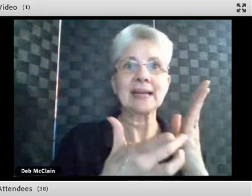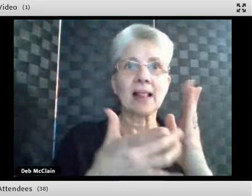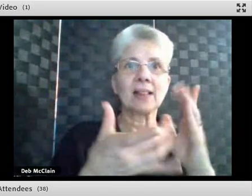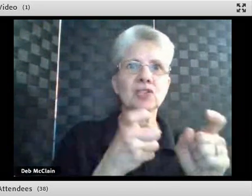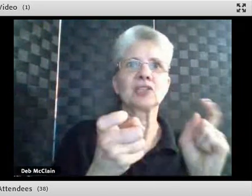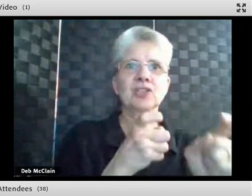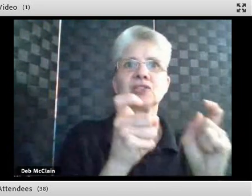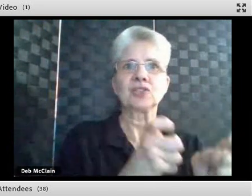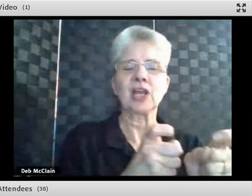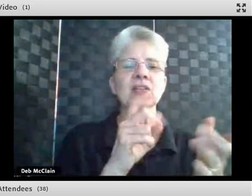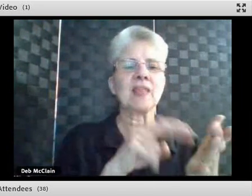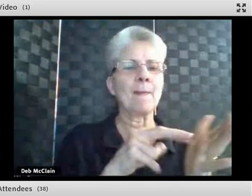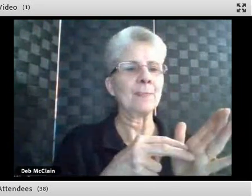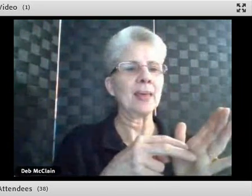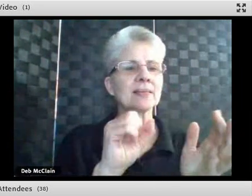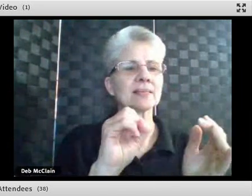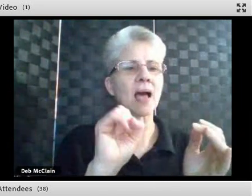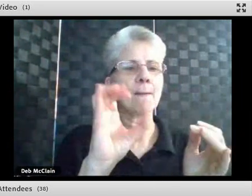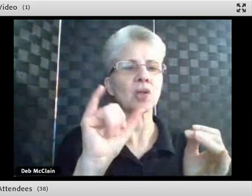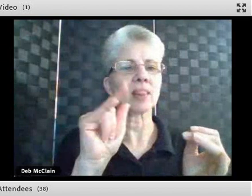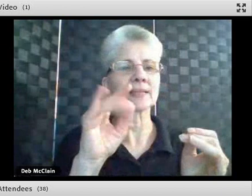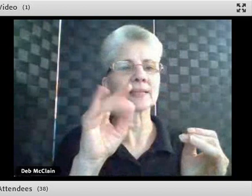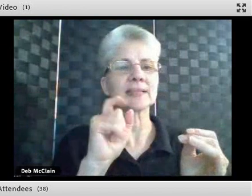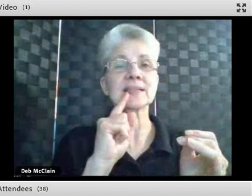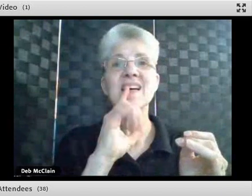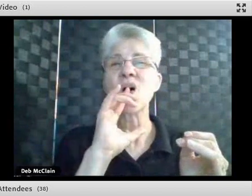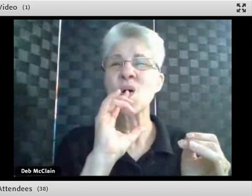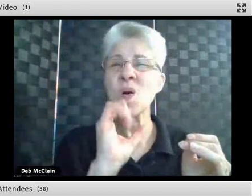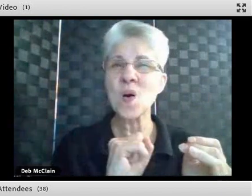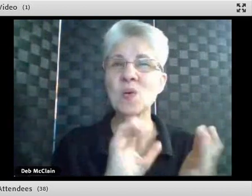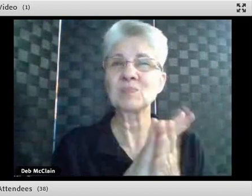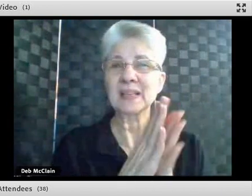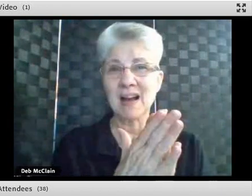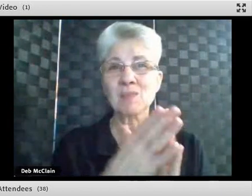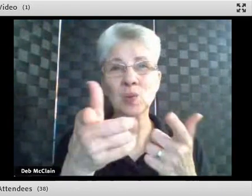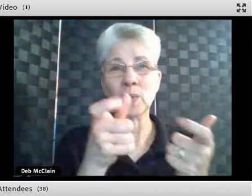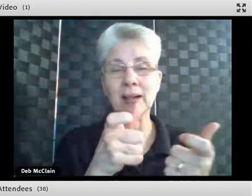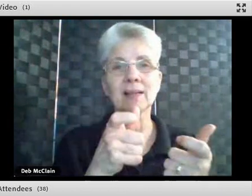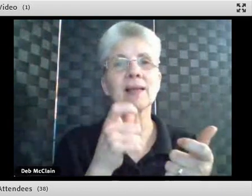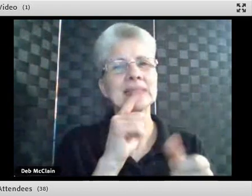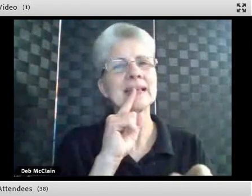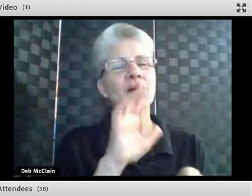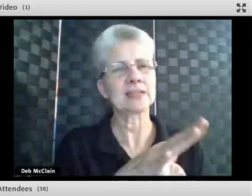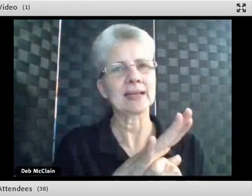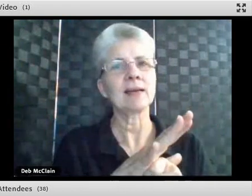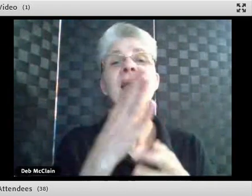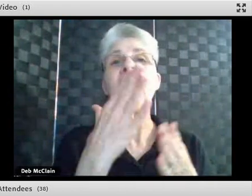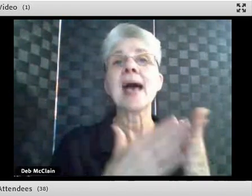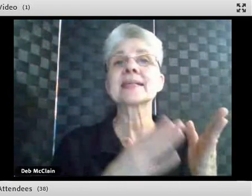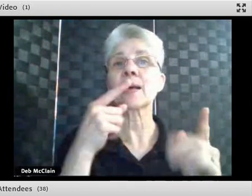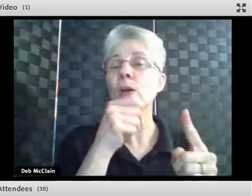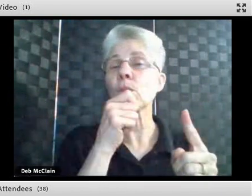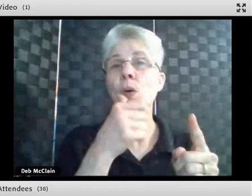that means that obsolescence of those files is a guarantee. At some point, we won't have the file format anymore probably,